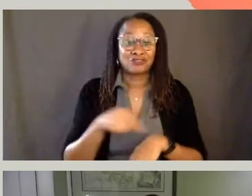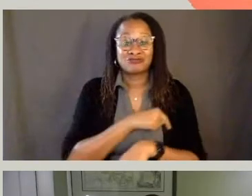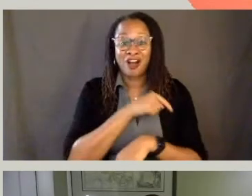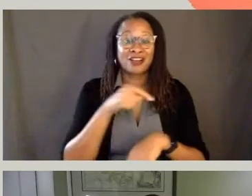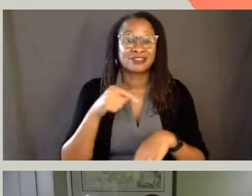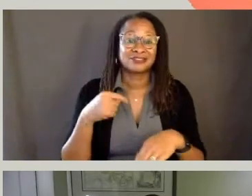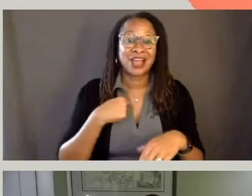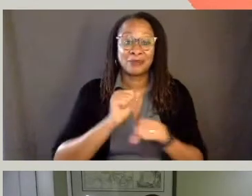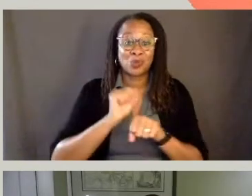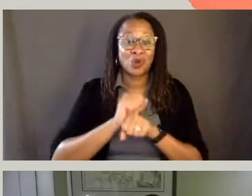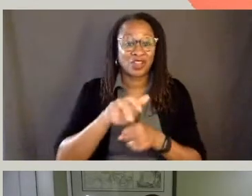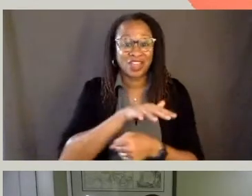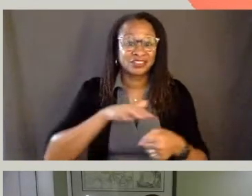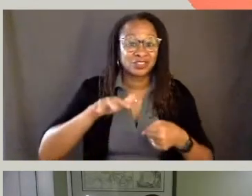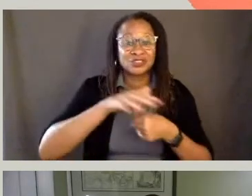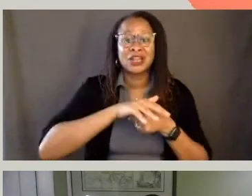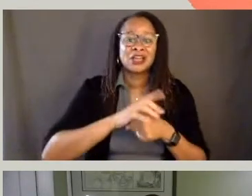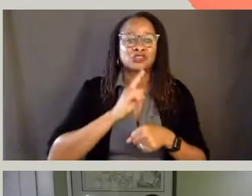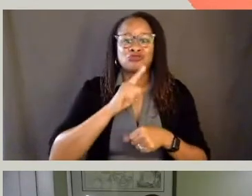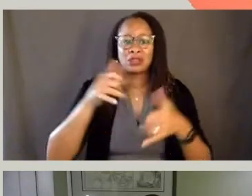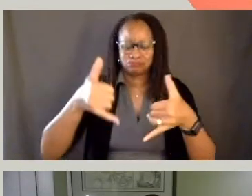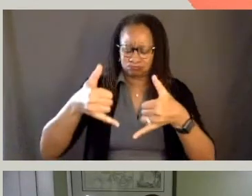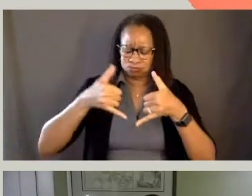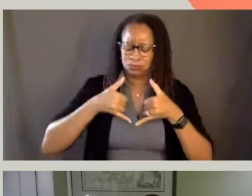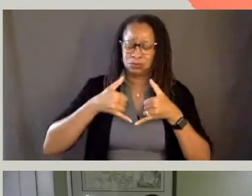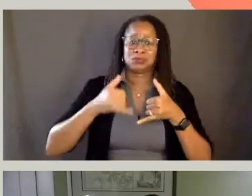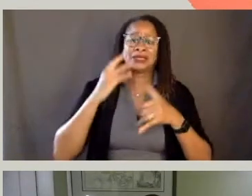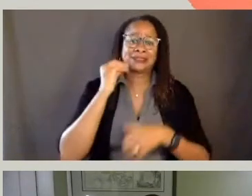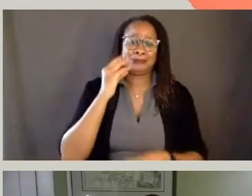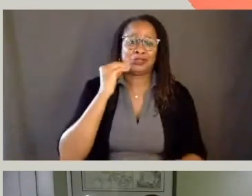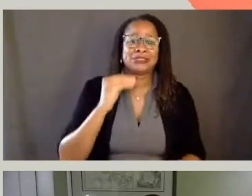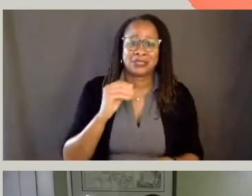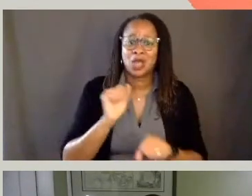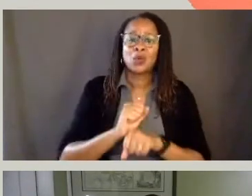it was a really rewarding experience working on this movie.